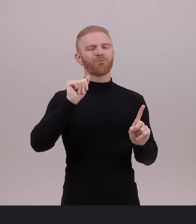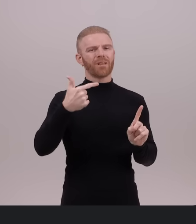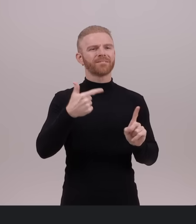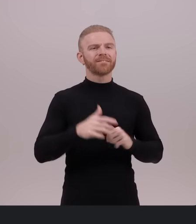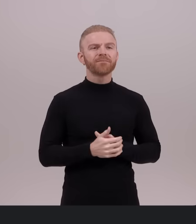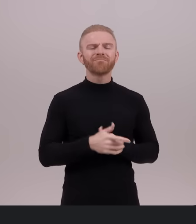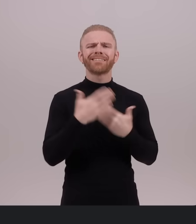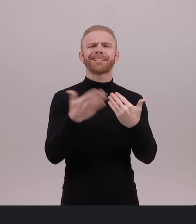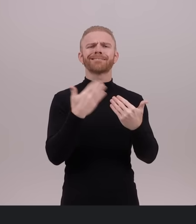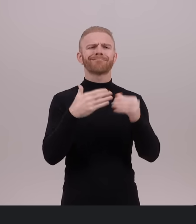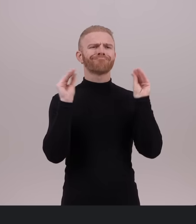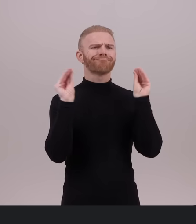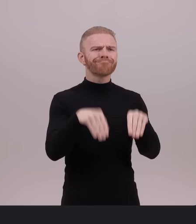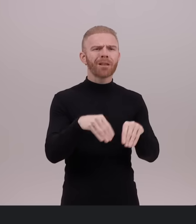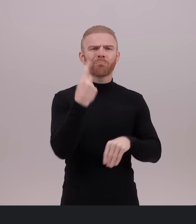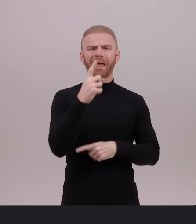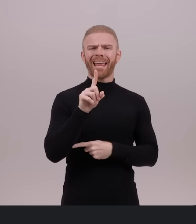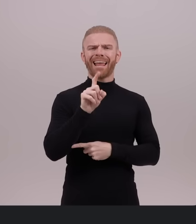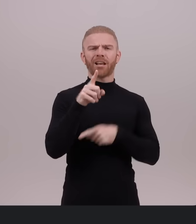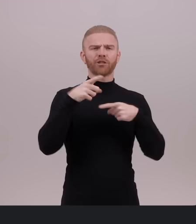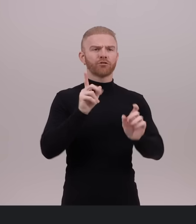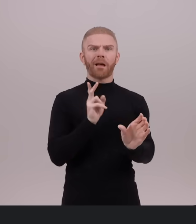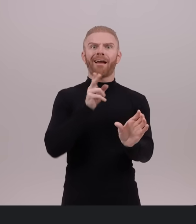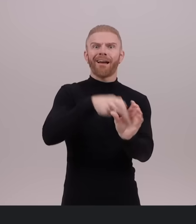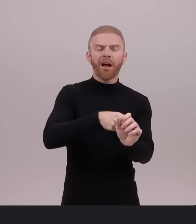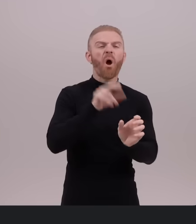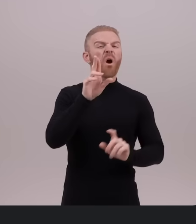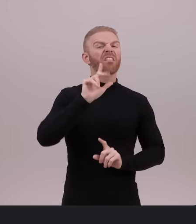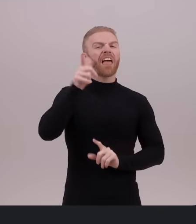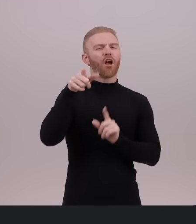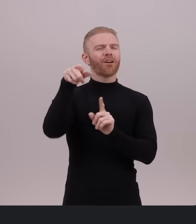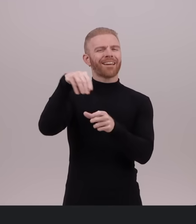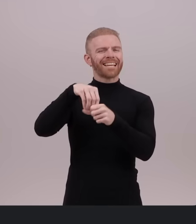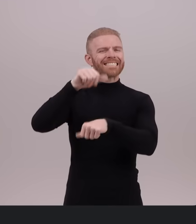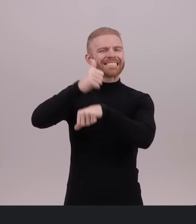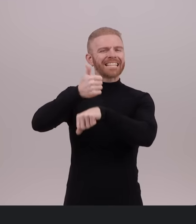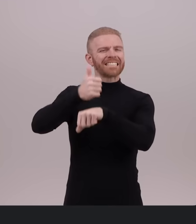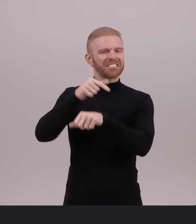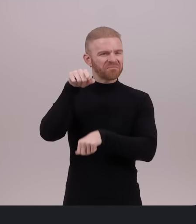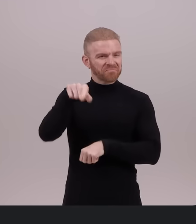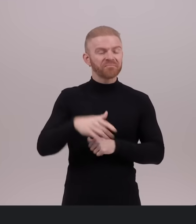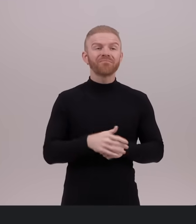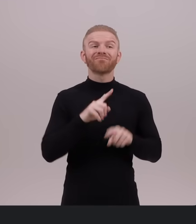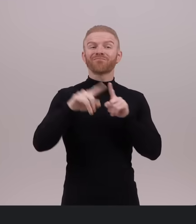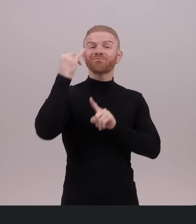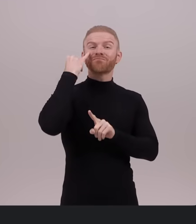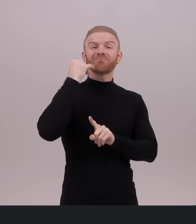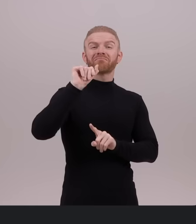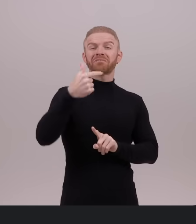during onboarding or later on from Settings. But if Antigravity is not your coding agent of choice,